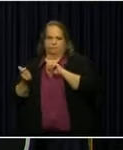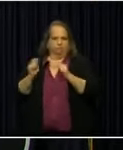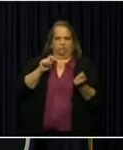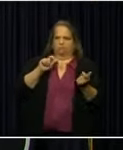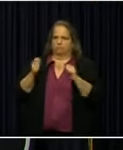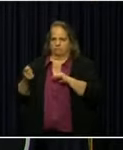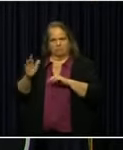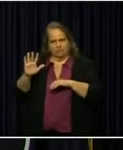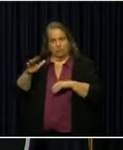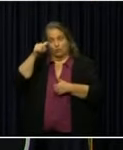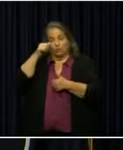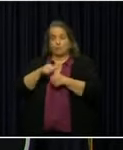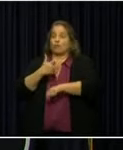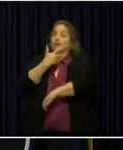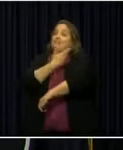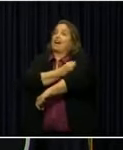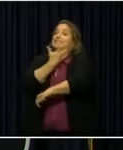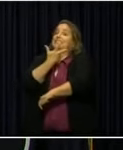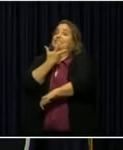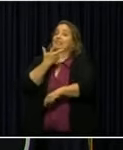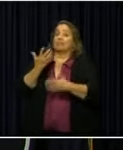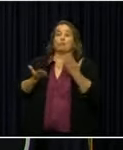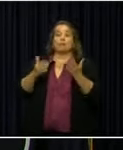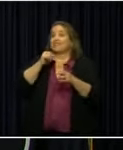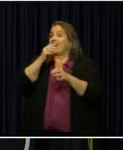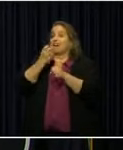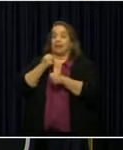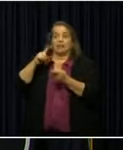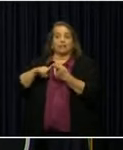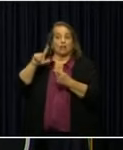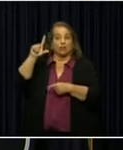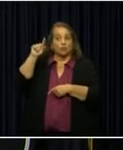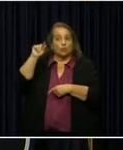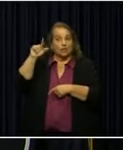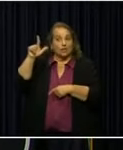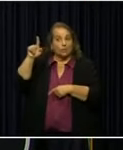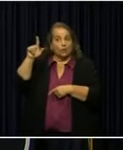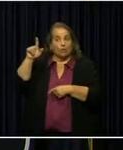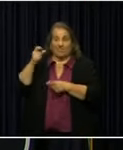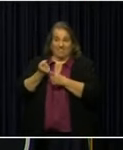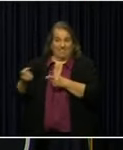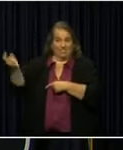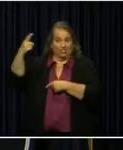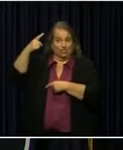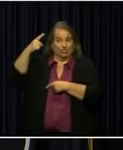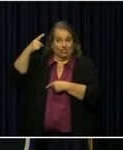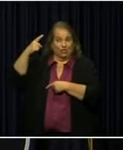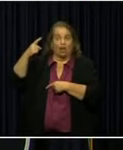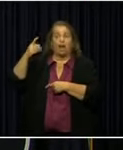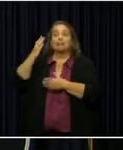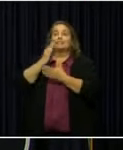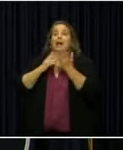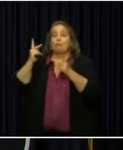REALISTIC TO GIVE YOU AN UPDATE ON MEETING THOSE BENCHMARKS THAT THE WHITE HOUSE WAS GIVEN AS WE